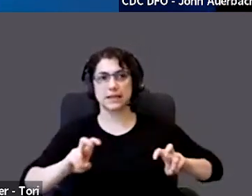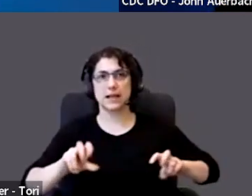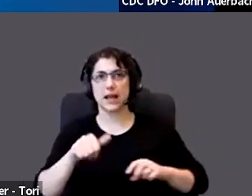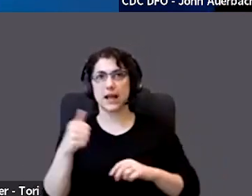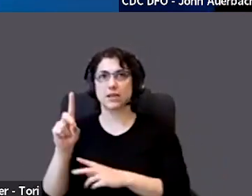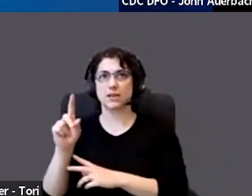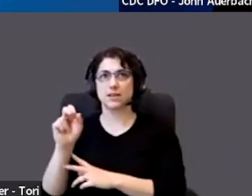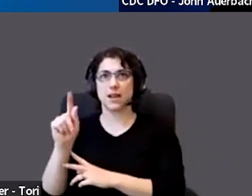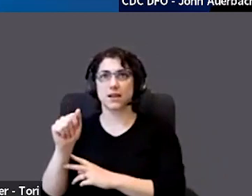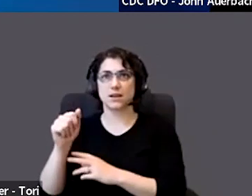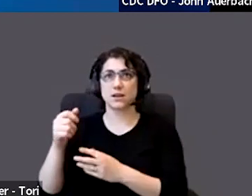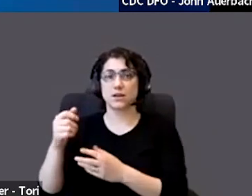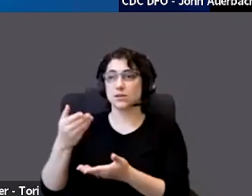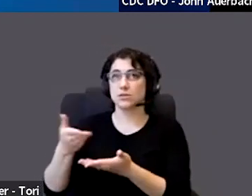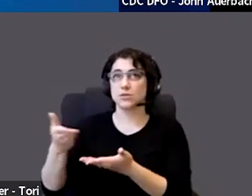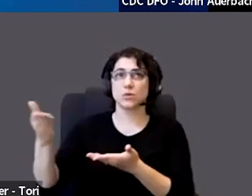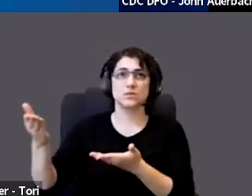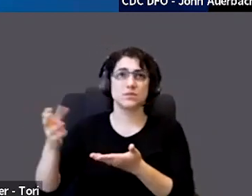on exactly how best to utilize those. Thanks.